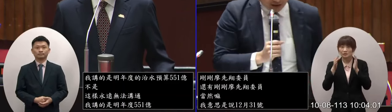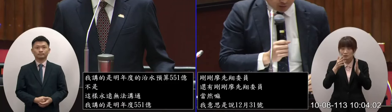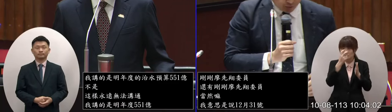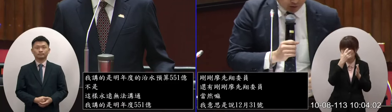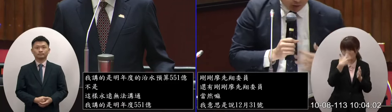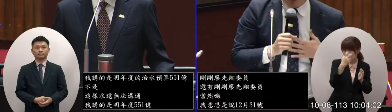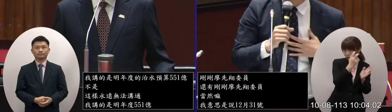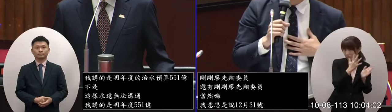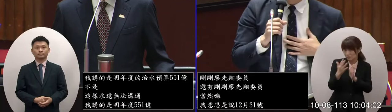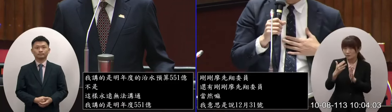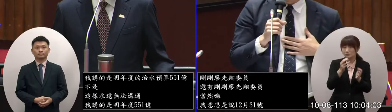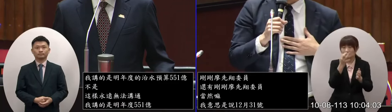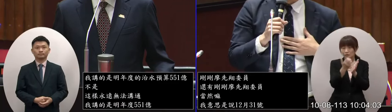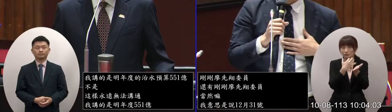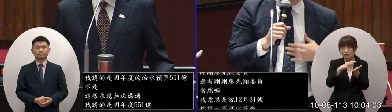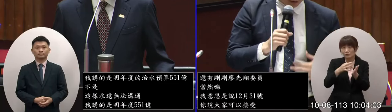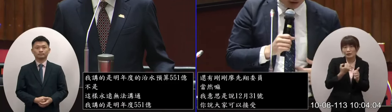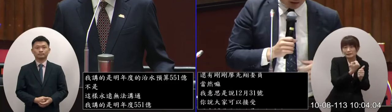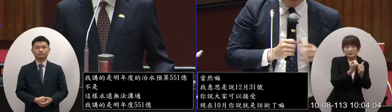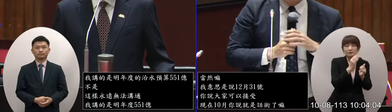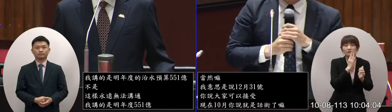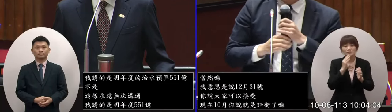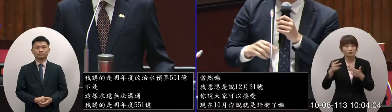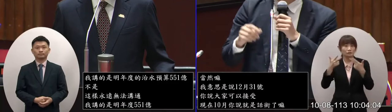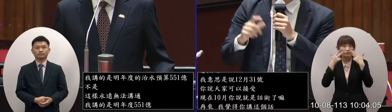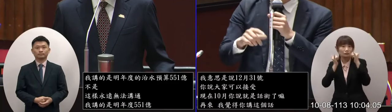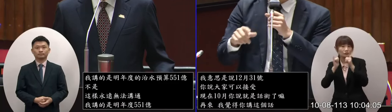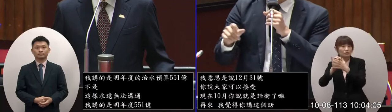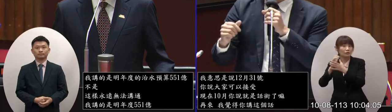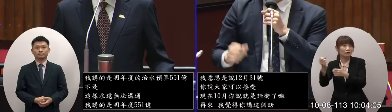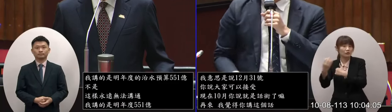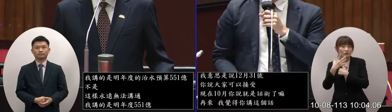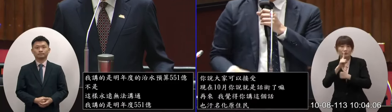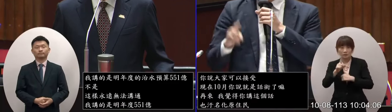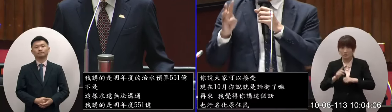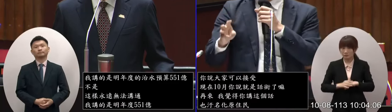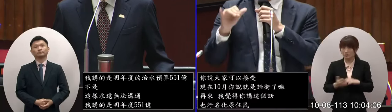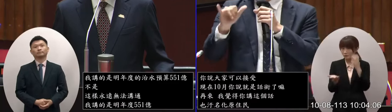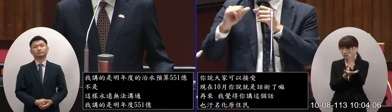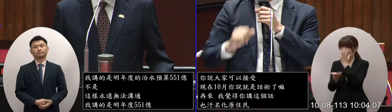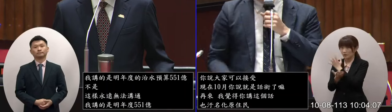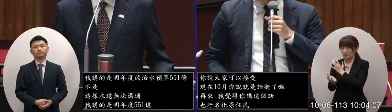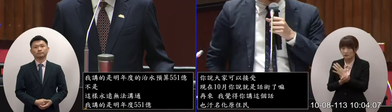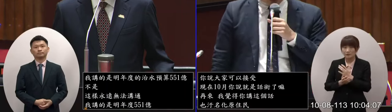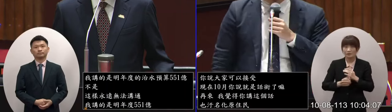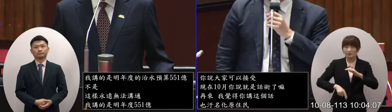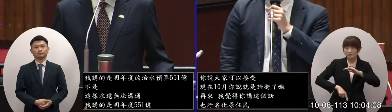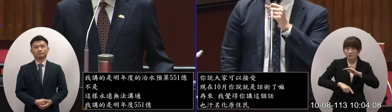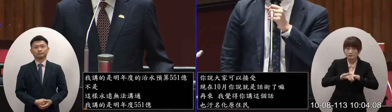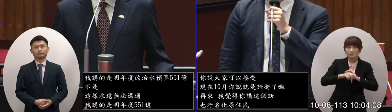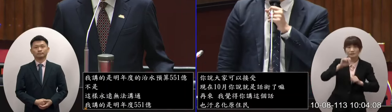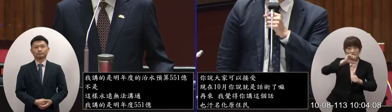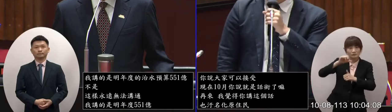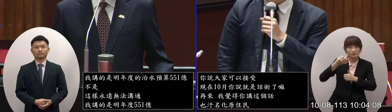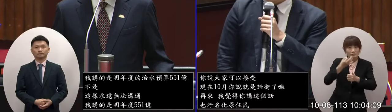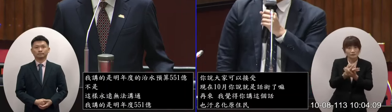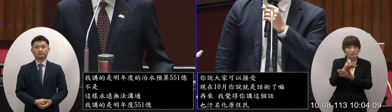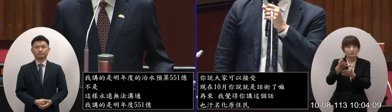. But my aboriginal friend said that the prohibition of compensation regulations from 30,000 to 60,000 is not a favor,